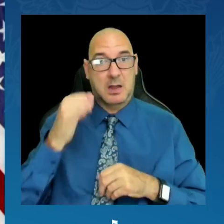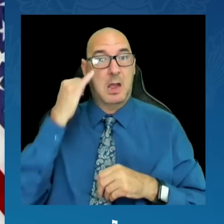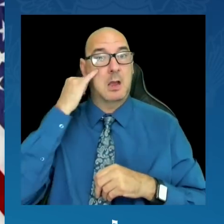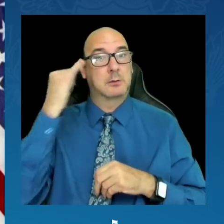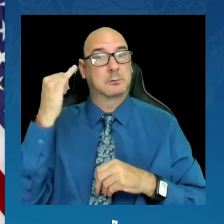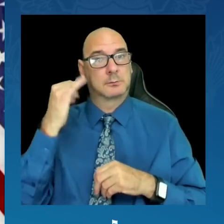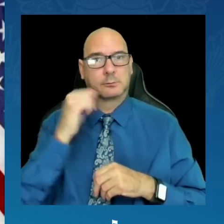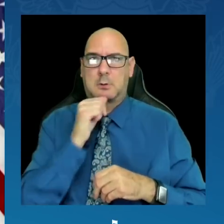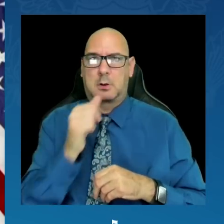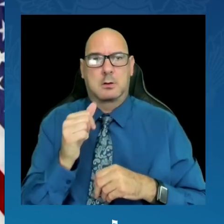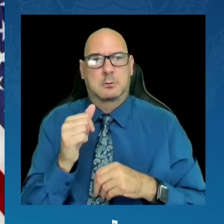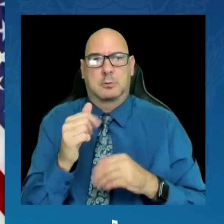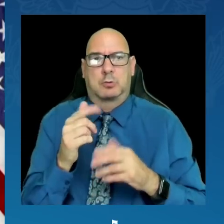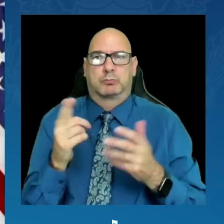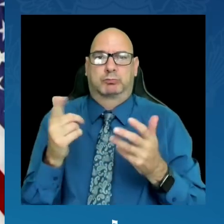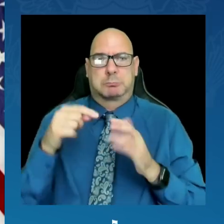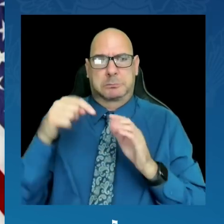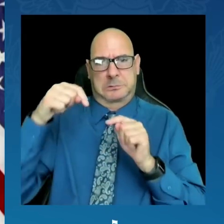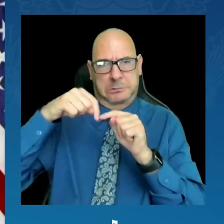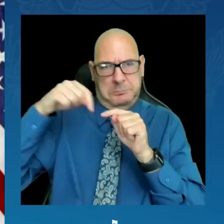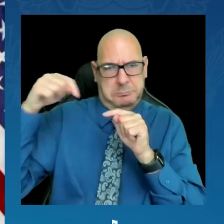today's decision on that theory,